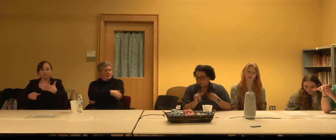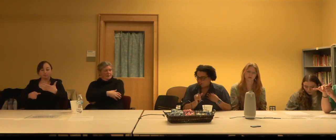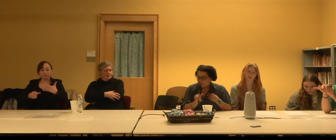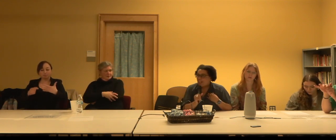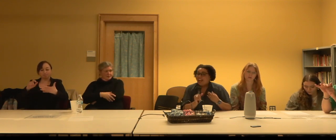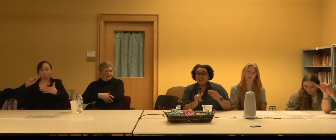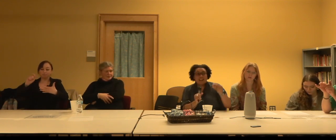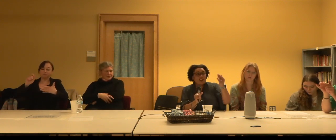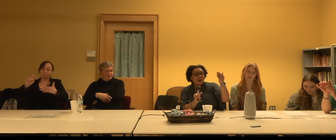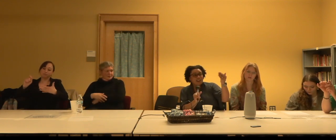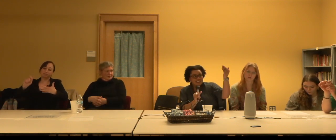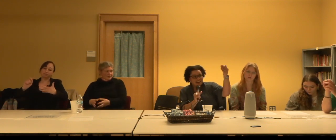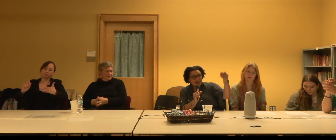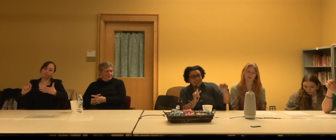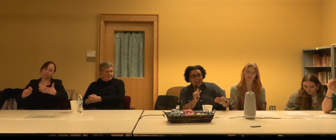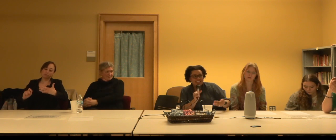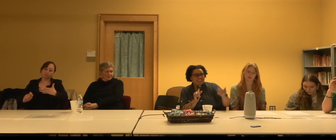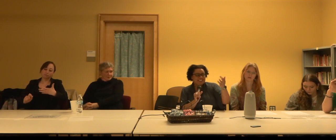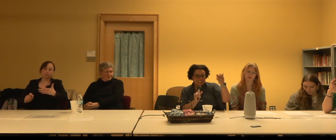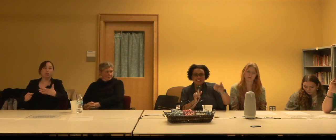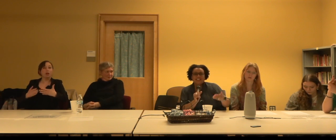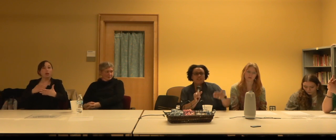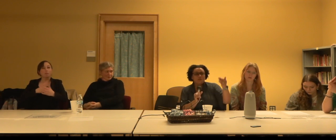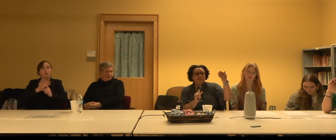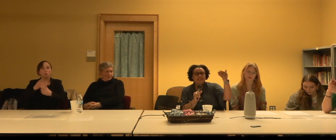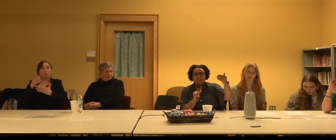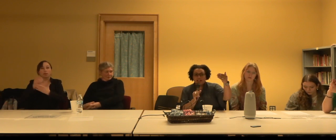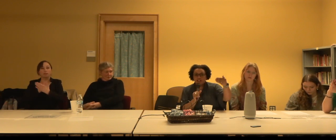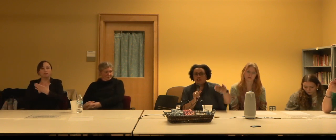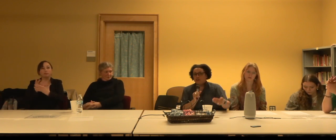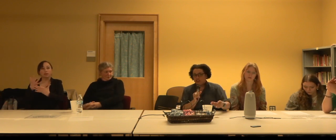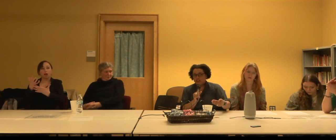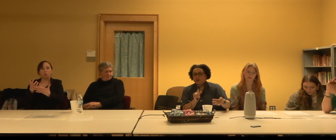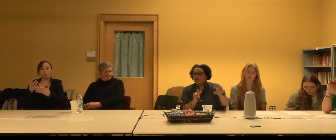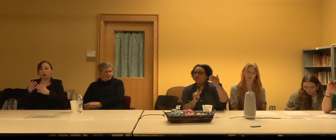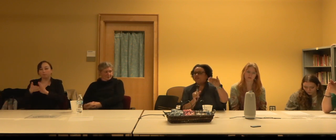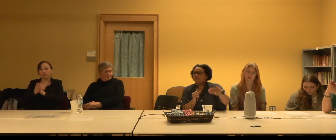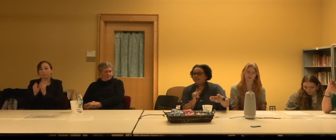and like on that list is to be a donor who gives money and